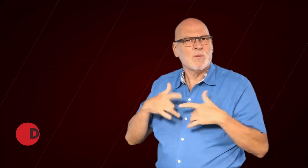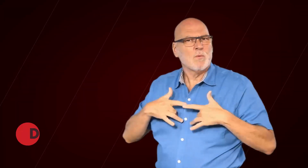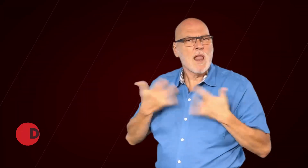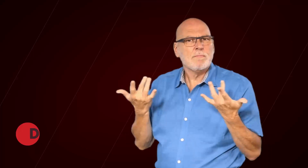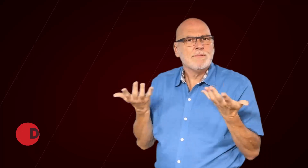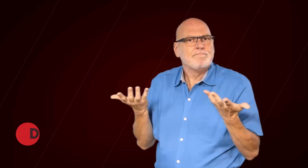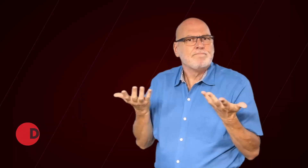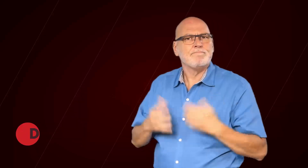what was happening.